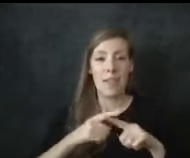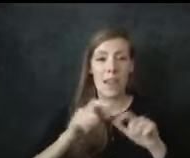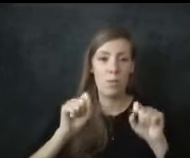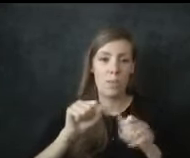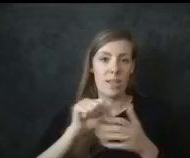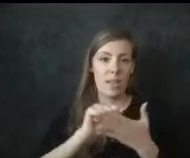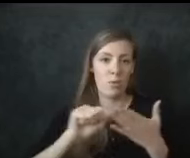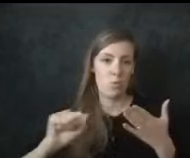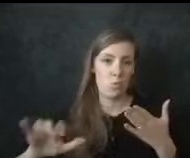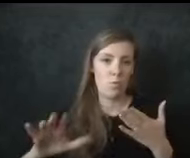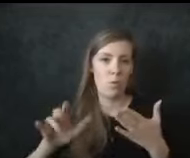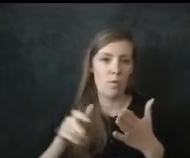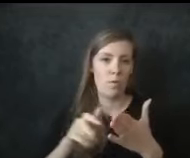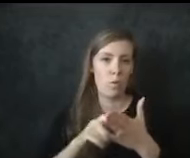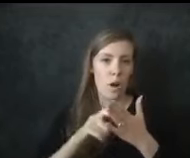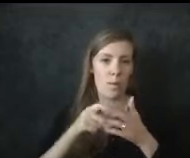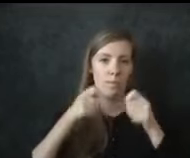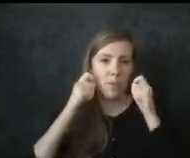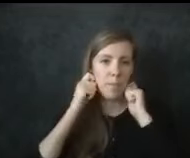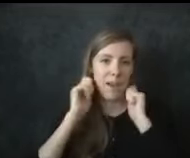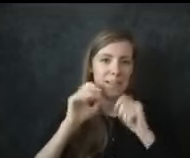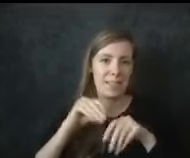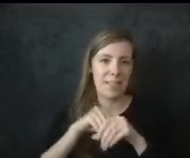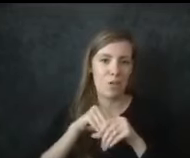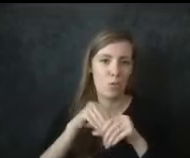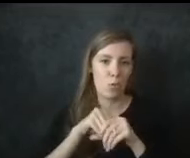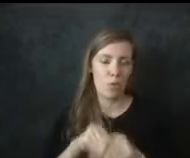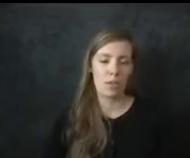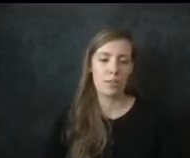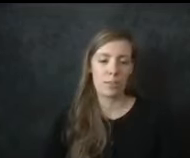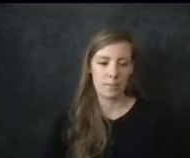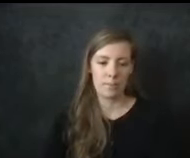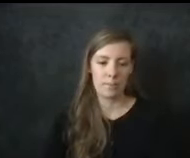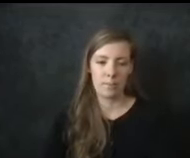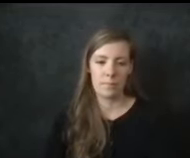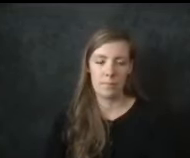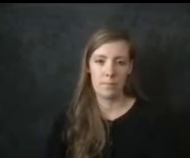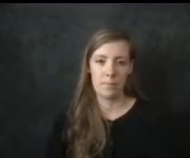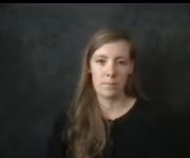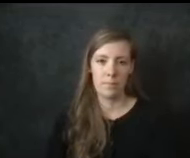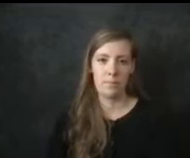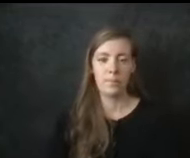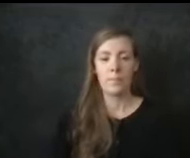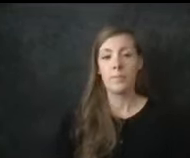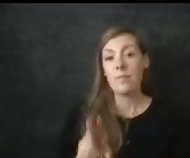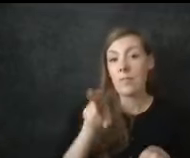lifting the mask mandate for indoor situations. Of Coursey, it doesn't mean that